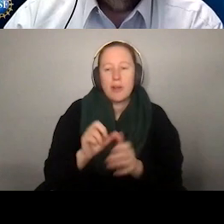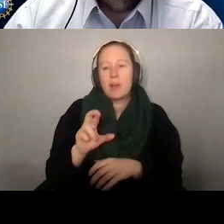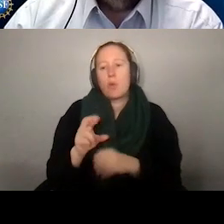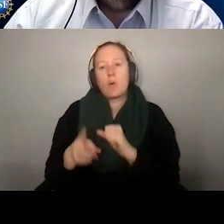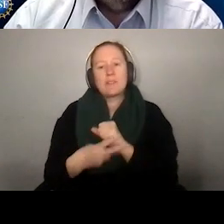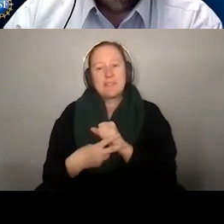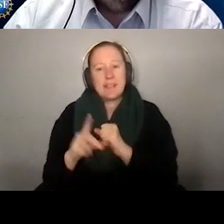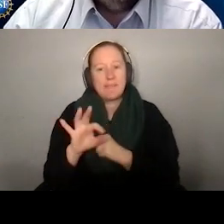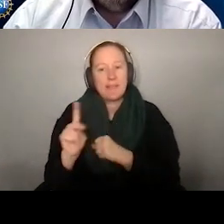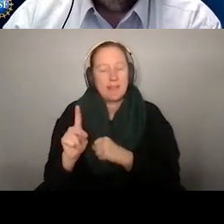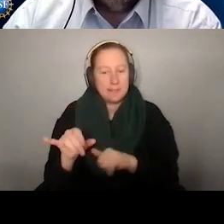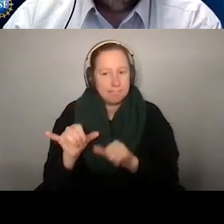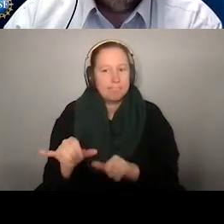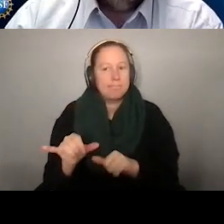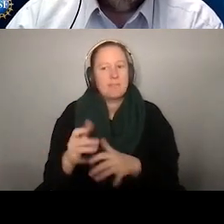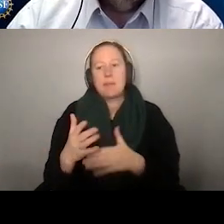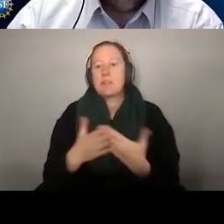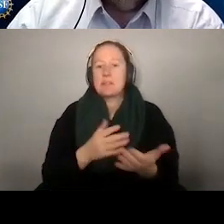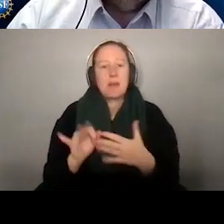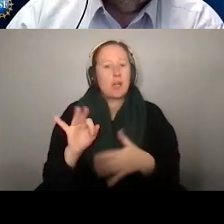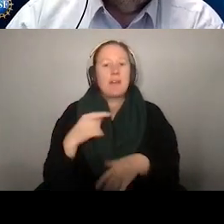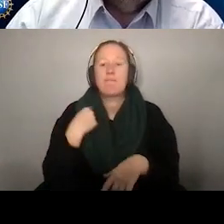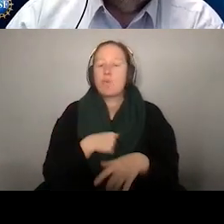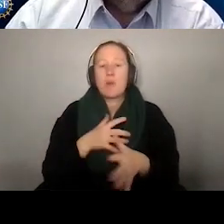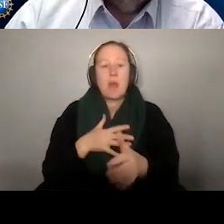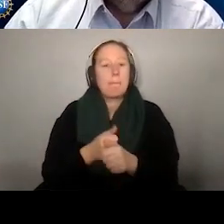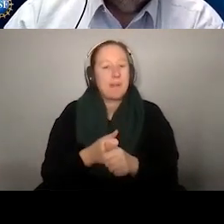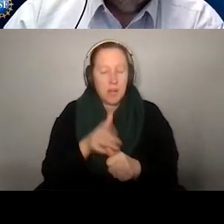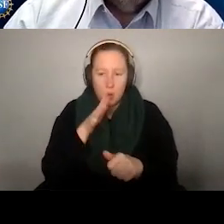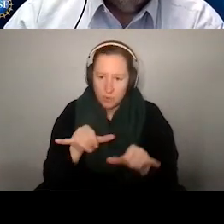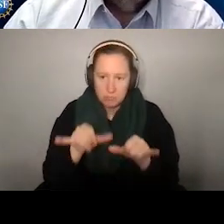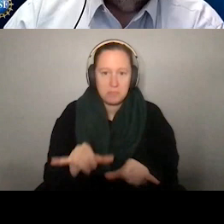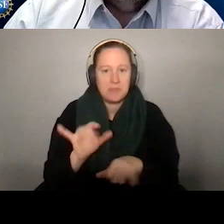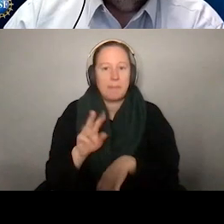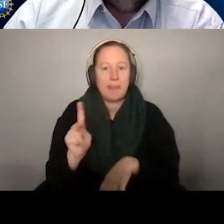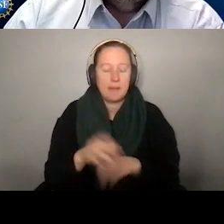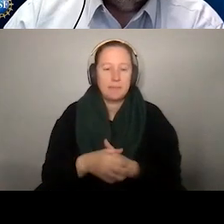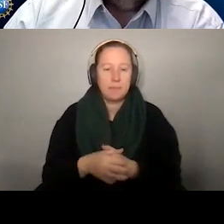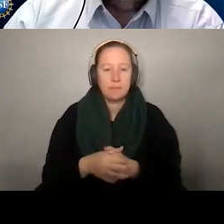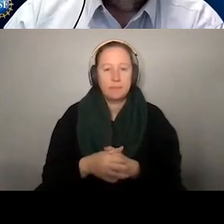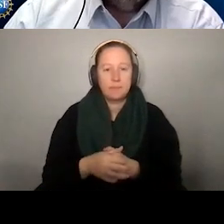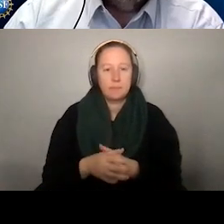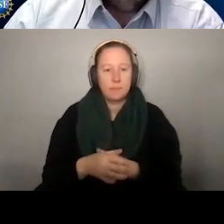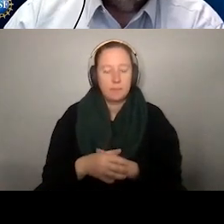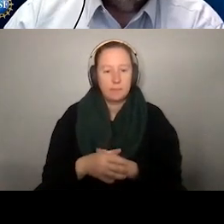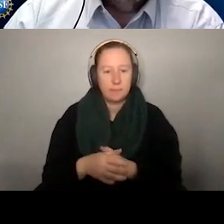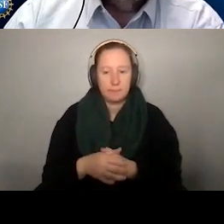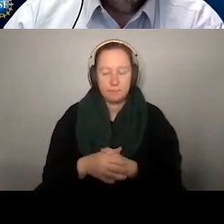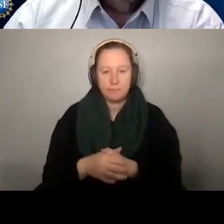doesn't change with the annual updates. To kick us off with our general information,